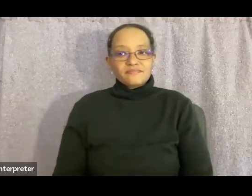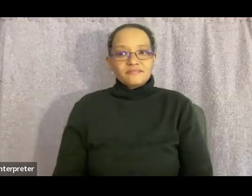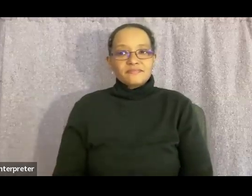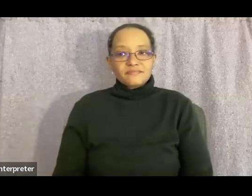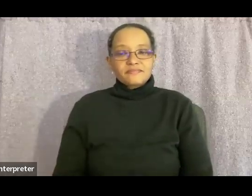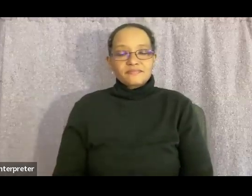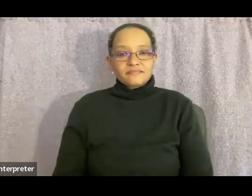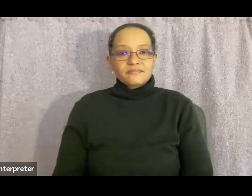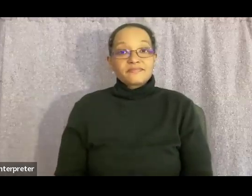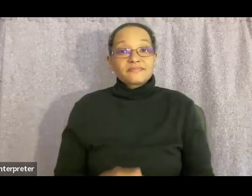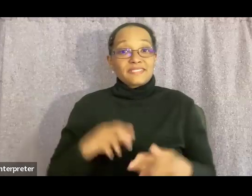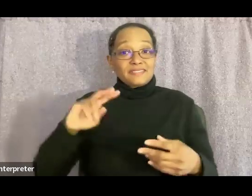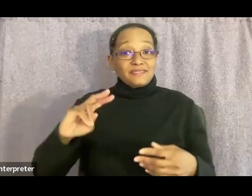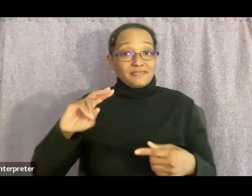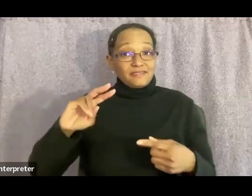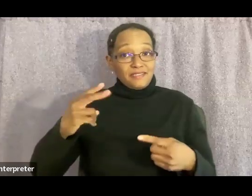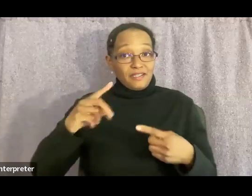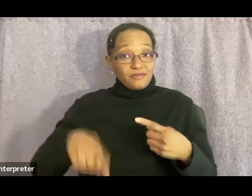Let's go for round two.